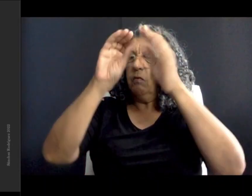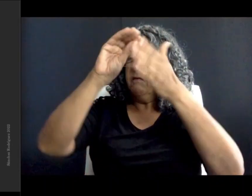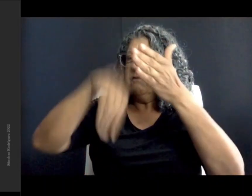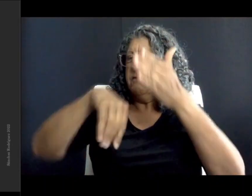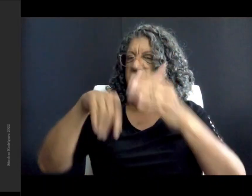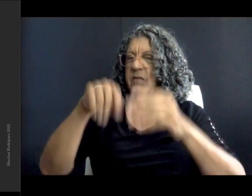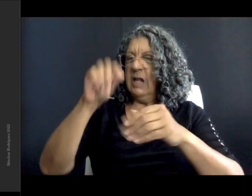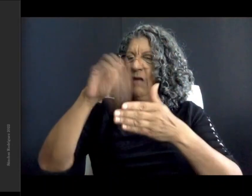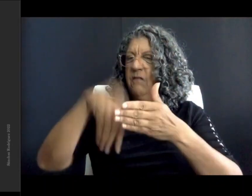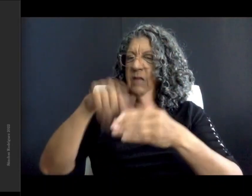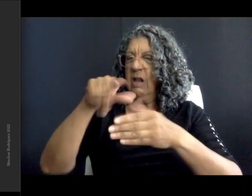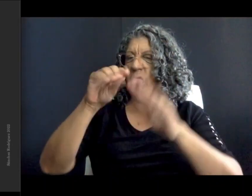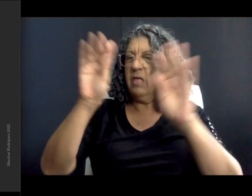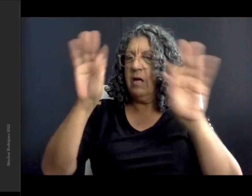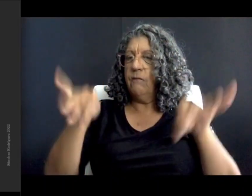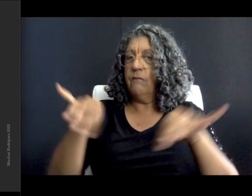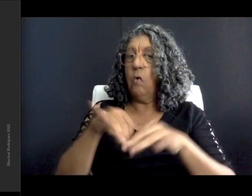So the reason you need to fill this form out